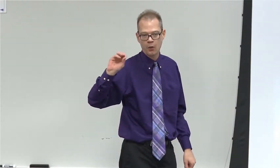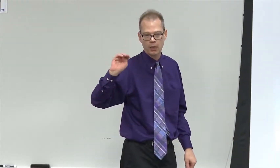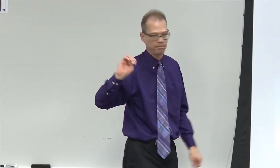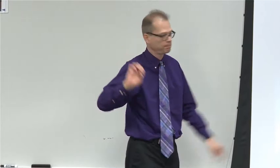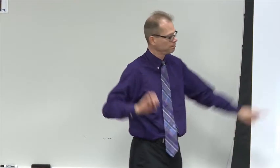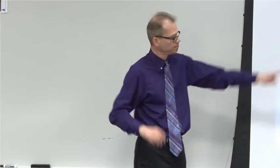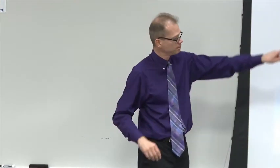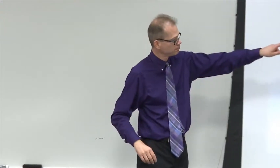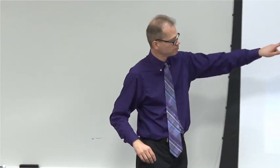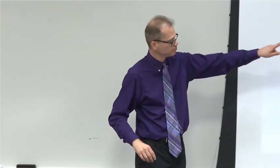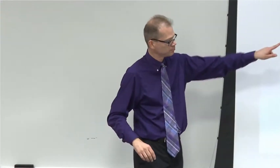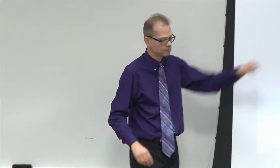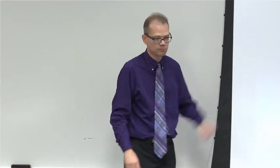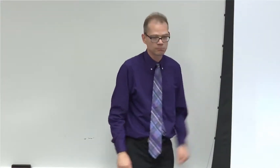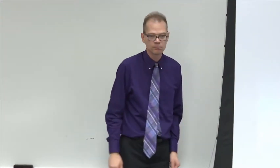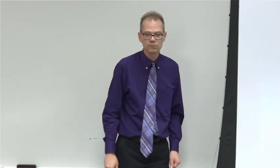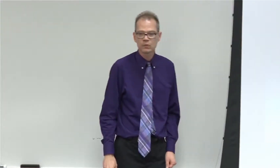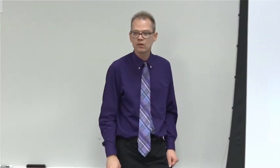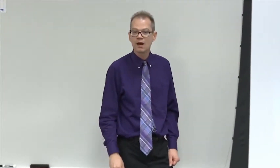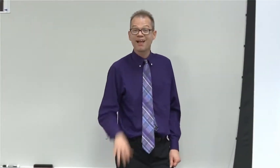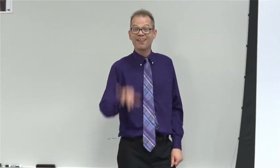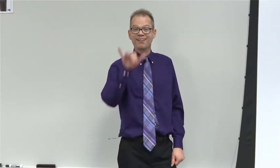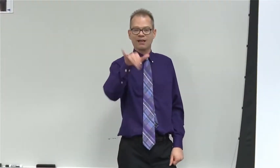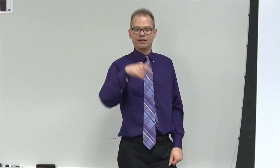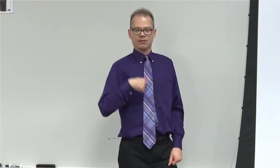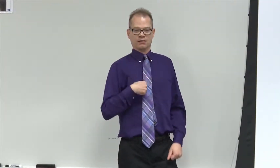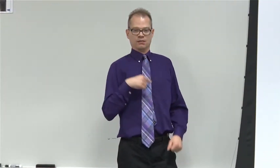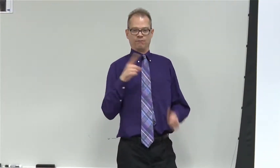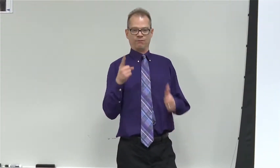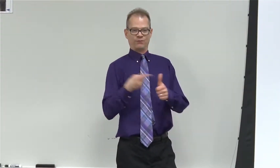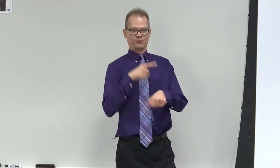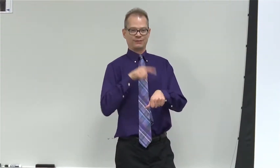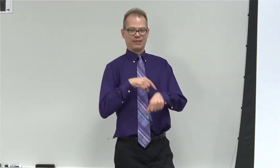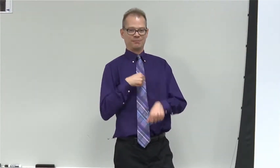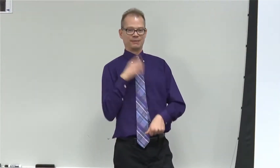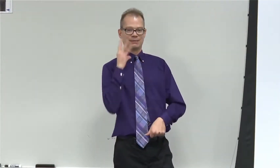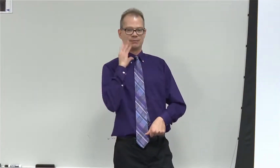It was Burroughs-Wellcome Company.